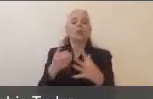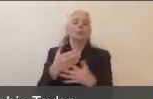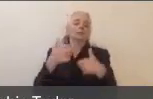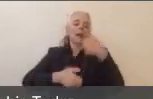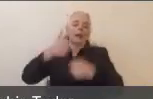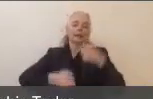You can subscribe